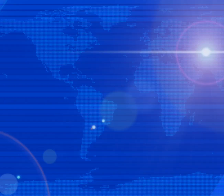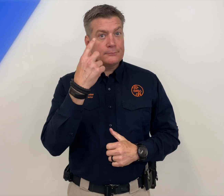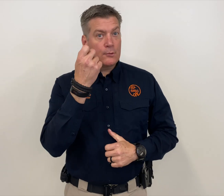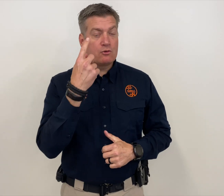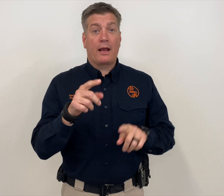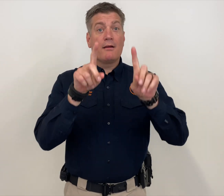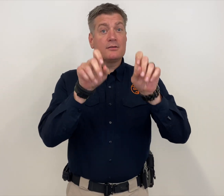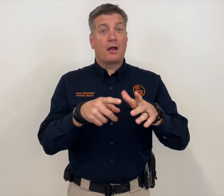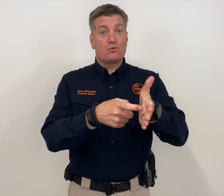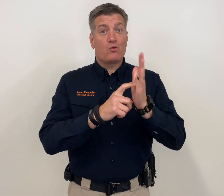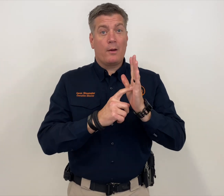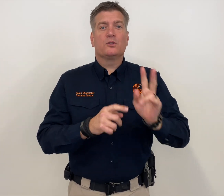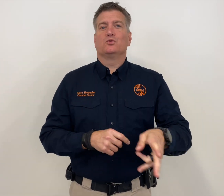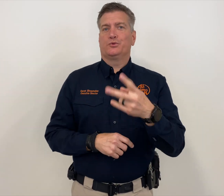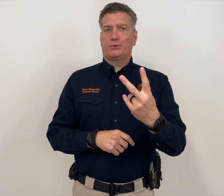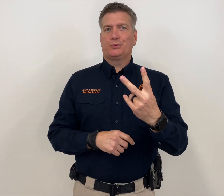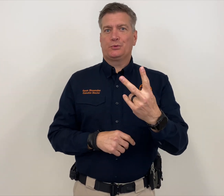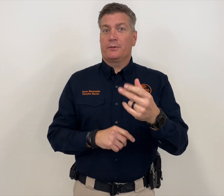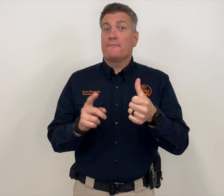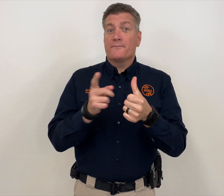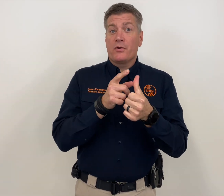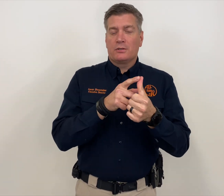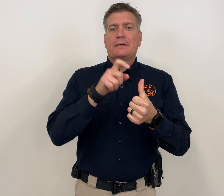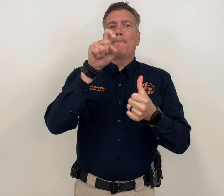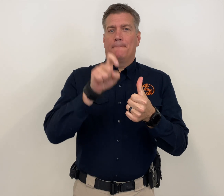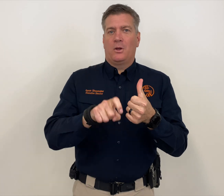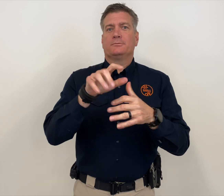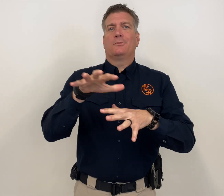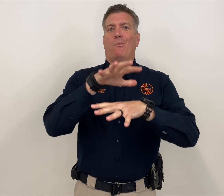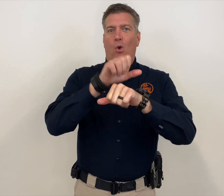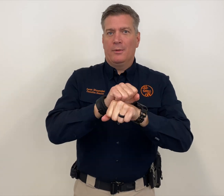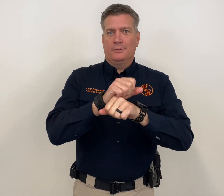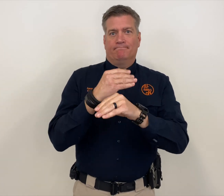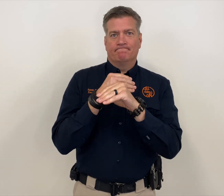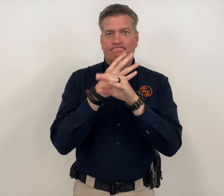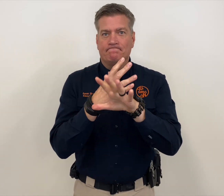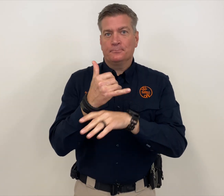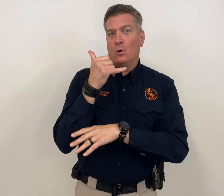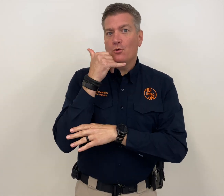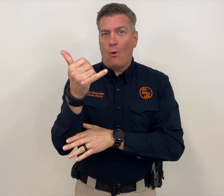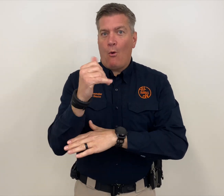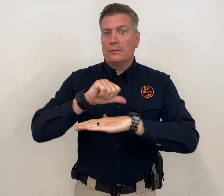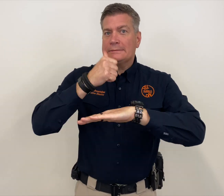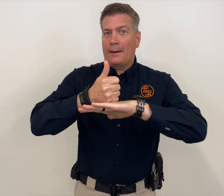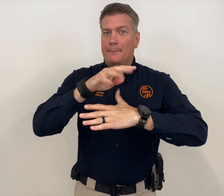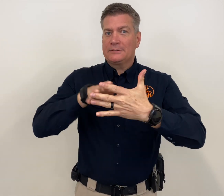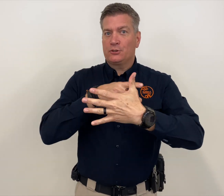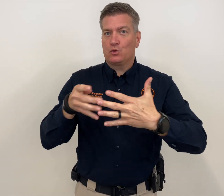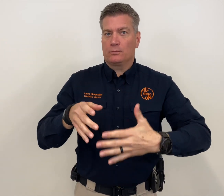there are two requirements to be tested the first is that you call and set up an appointment